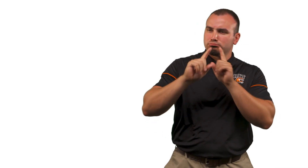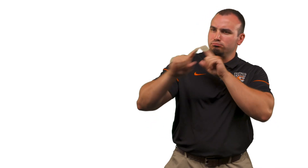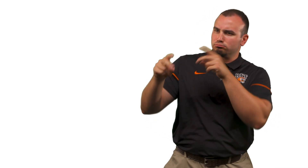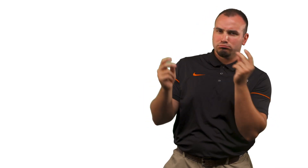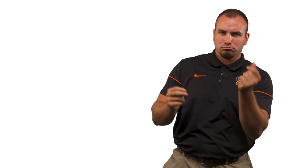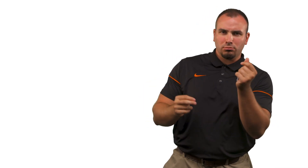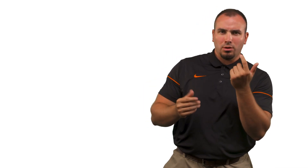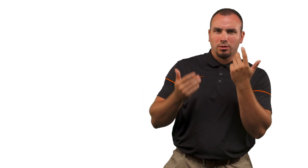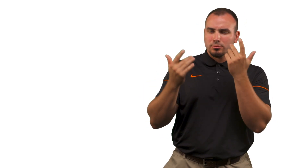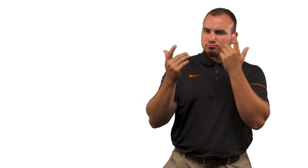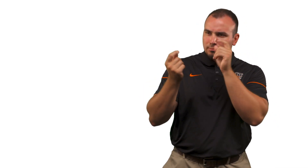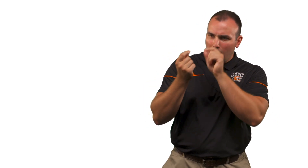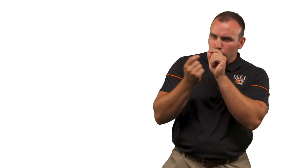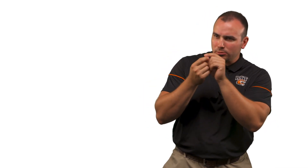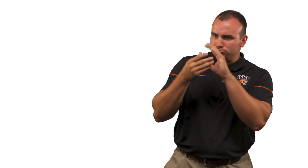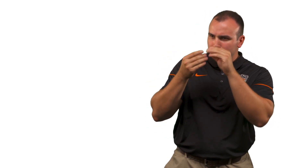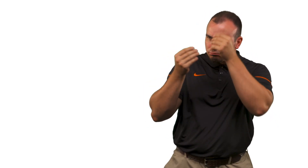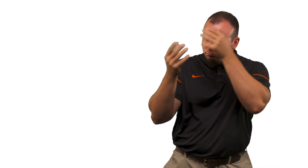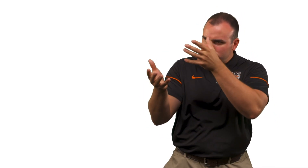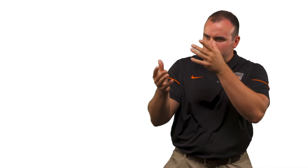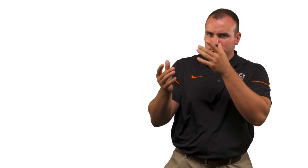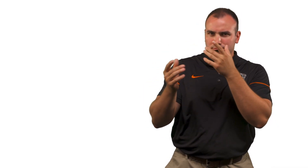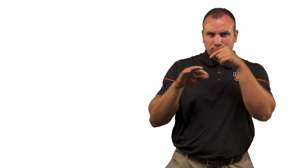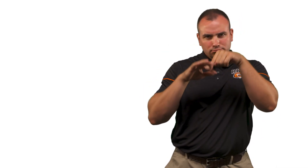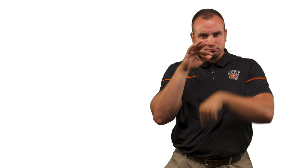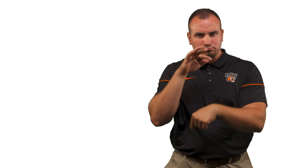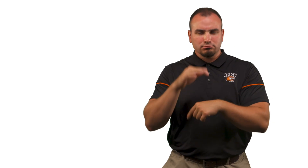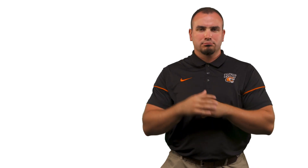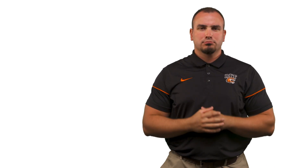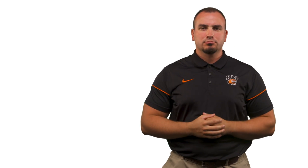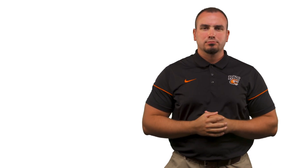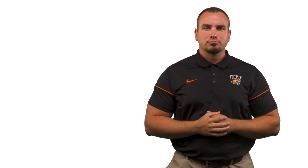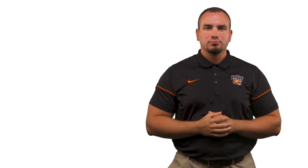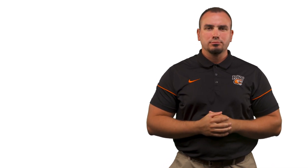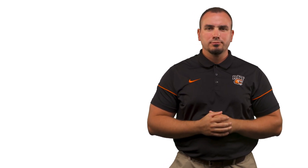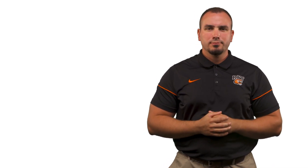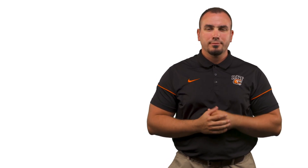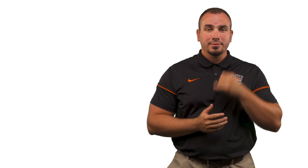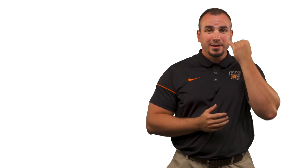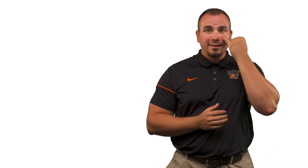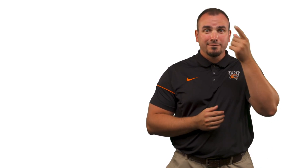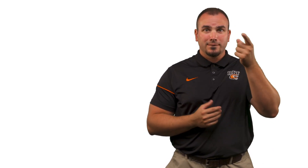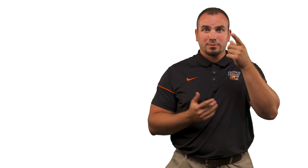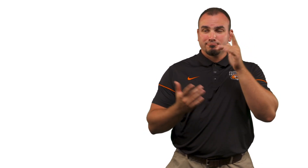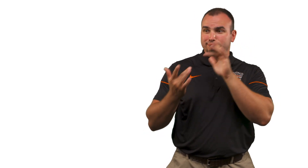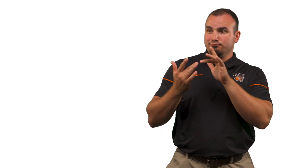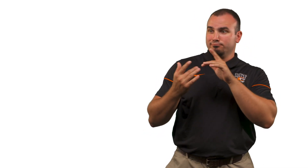It is important that you are as responsive and accurate as you can be during that call.